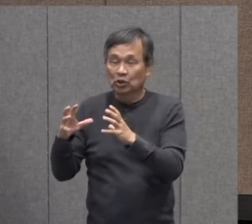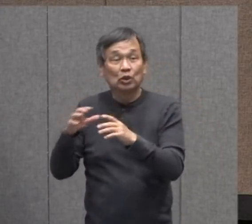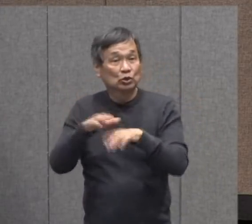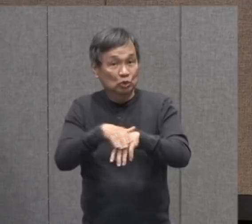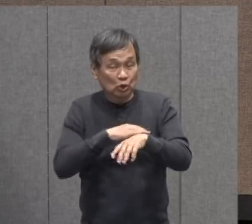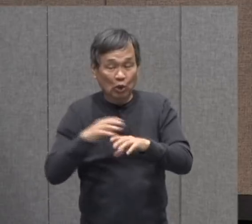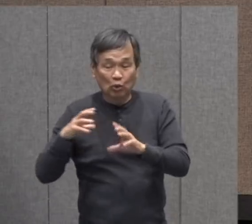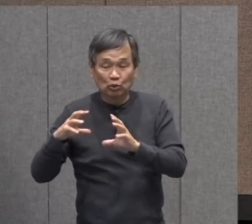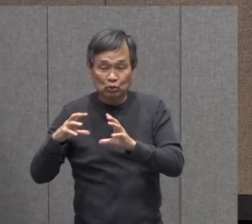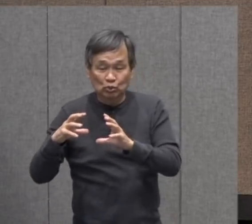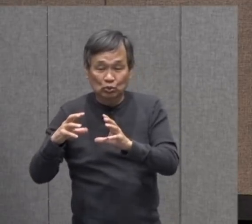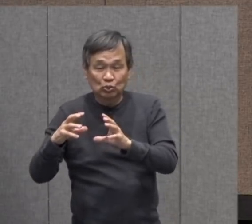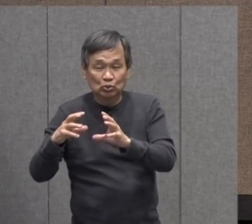or a hard push to stop it?